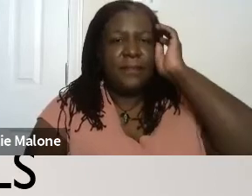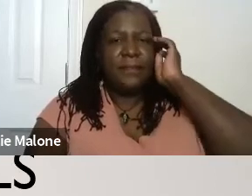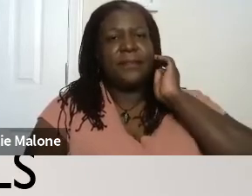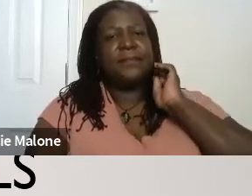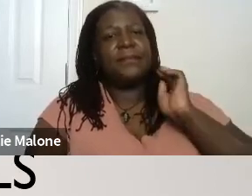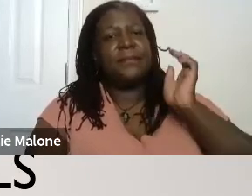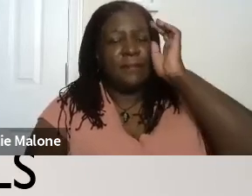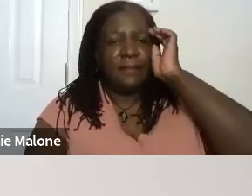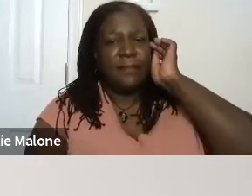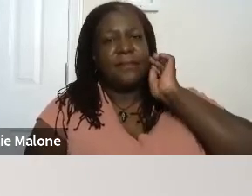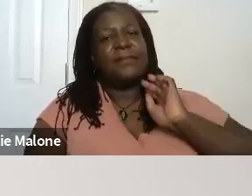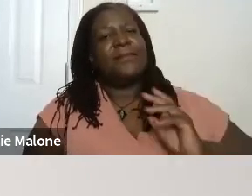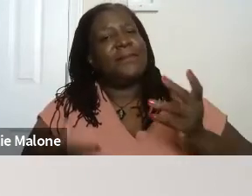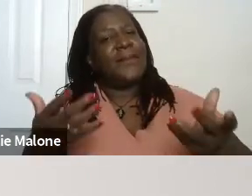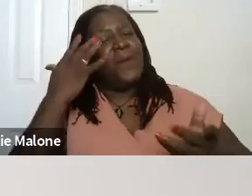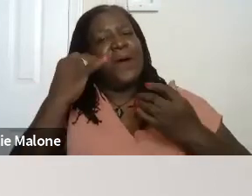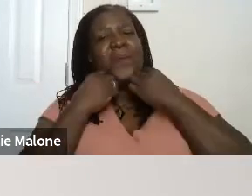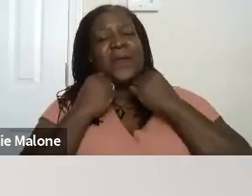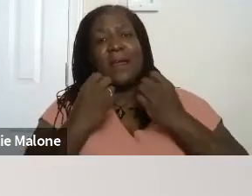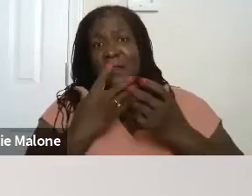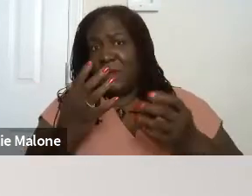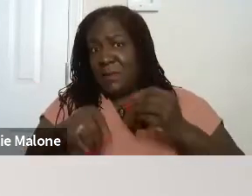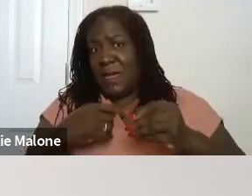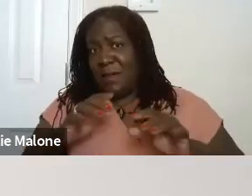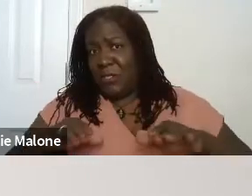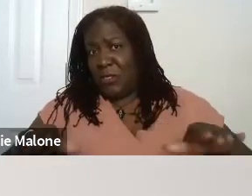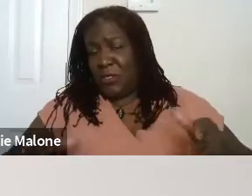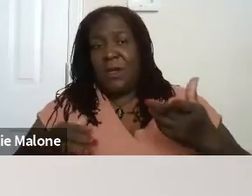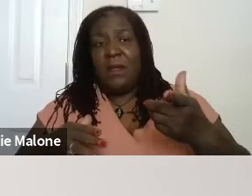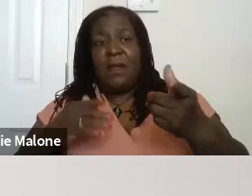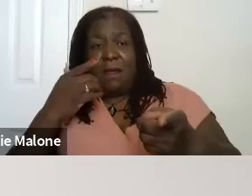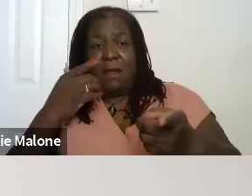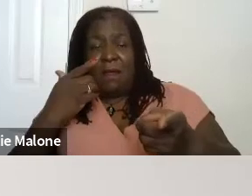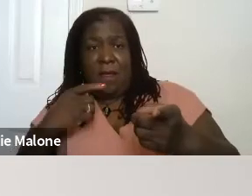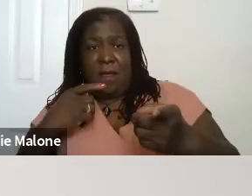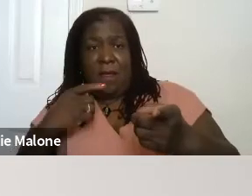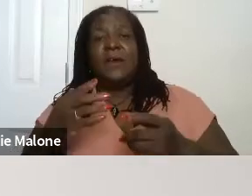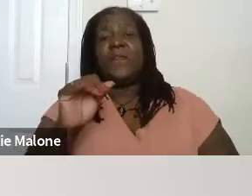care so much about children. Well, children, the rate of infection in children since the